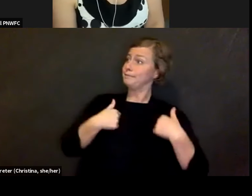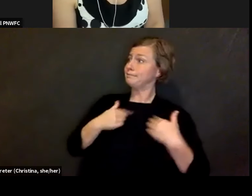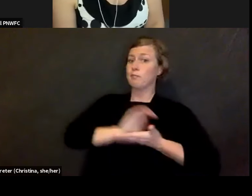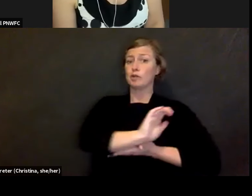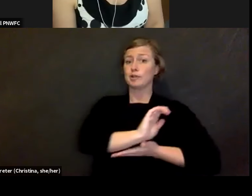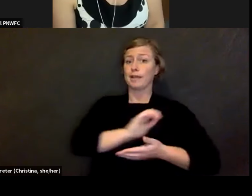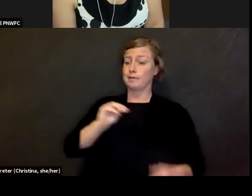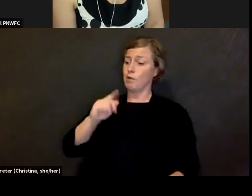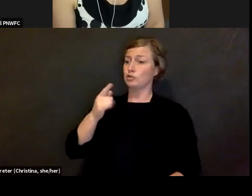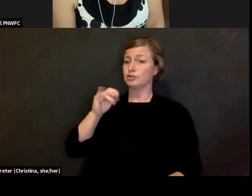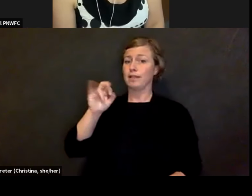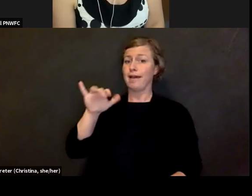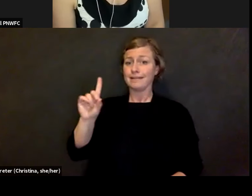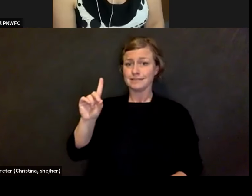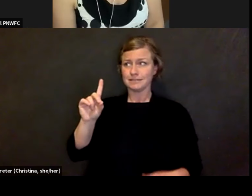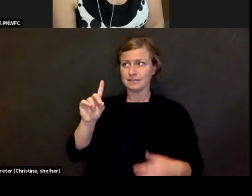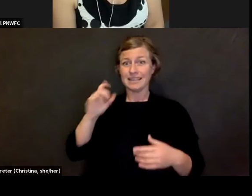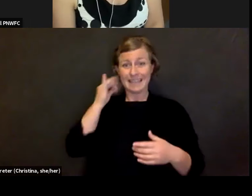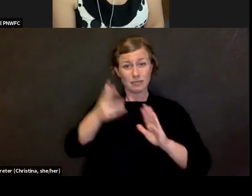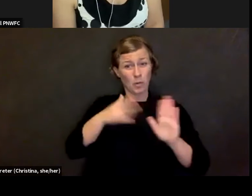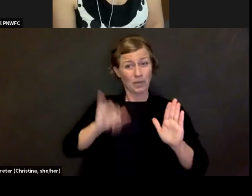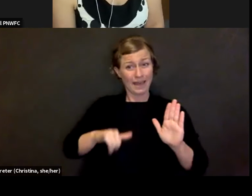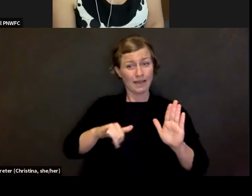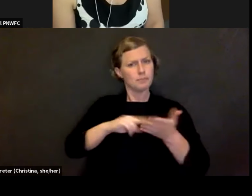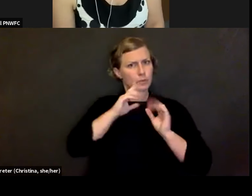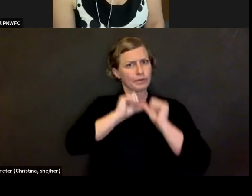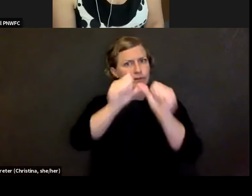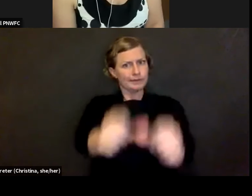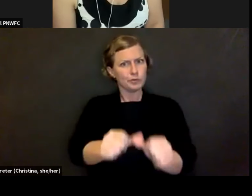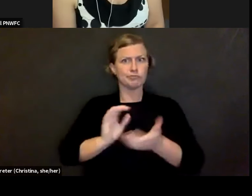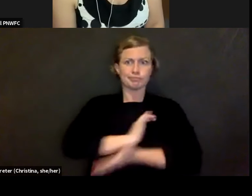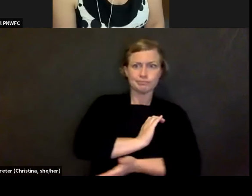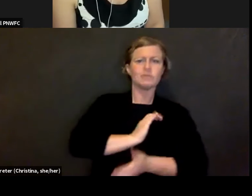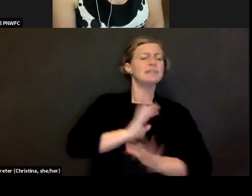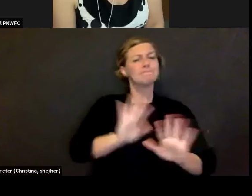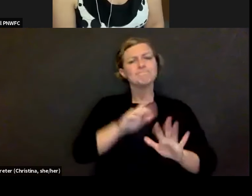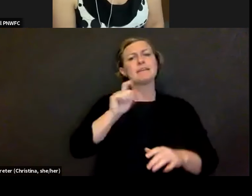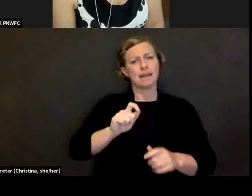goal is to break out of that mindset because if we keep labeling ourselves marginalized